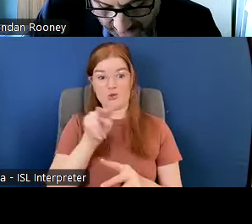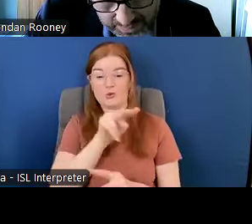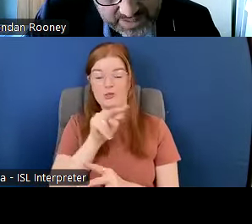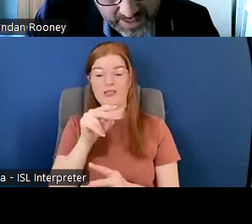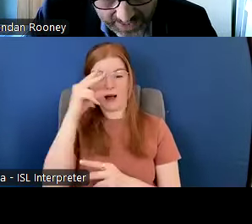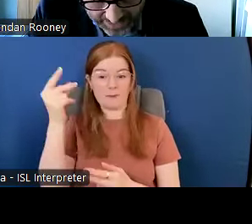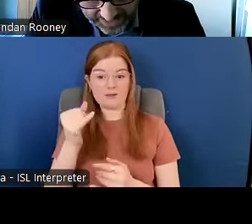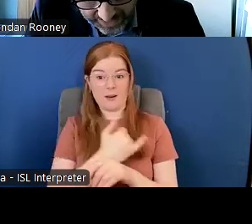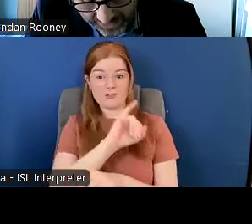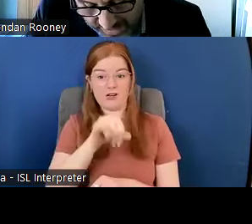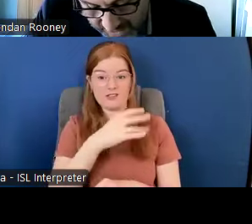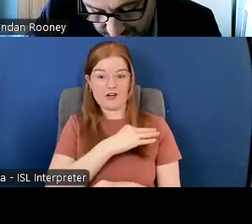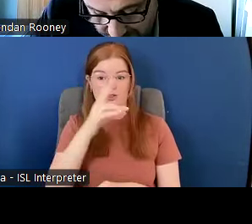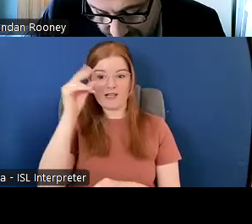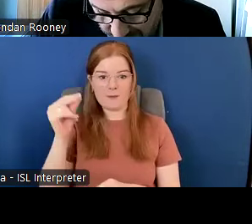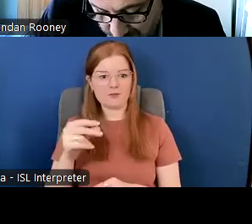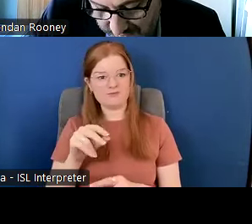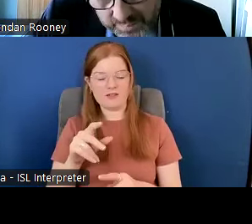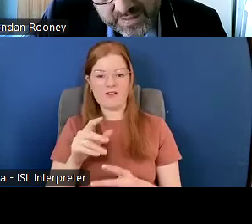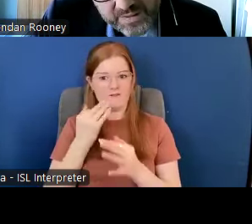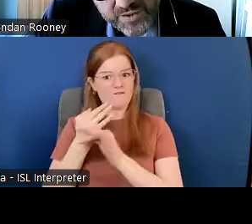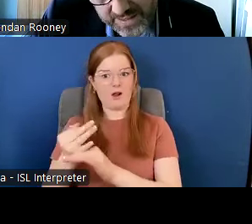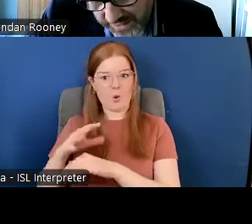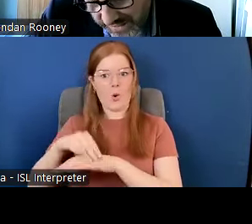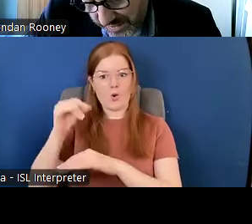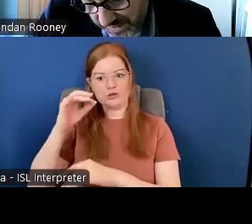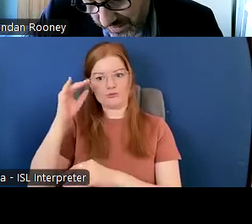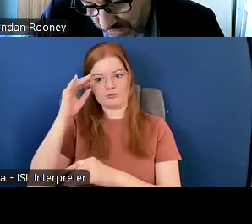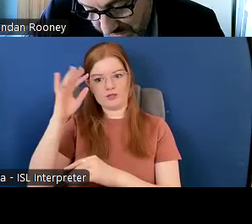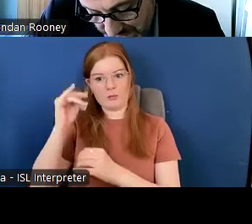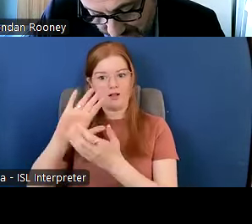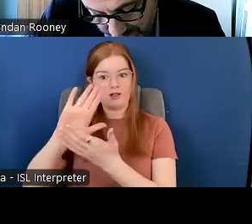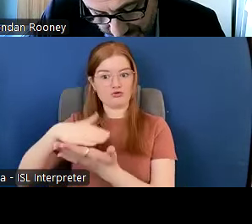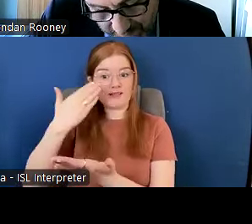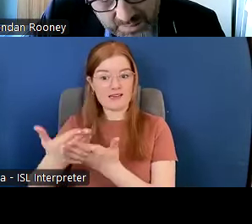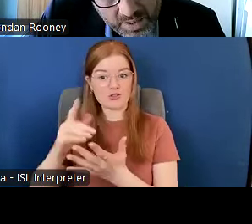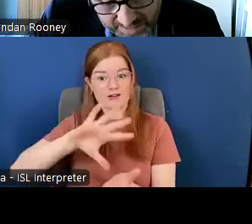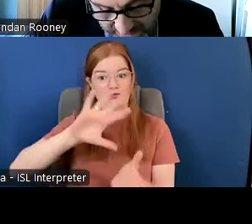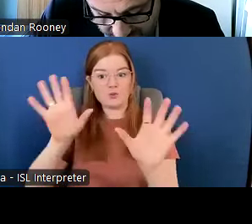examples adhere tightly to these principles of translation and rotation, modest in